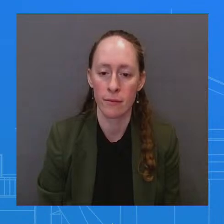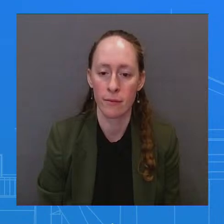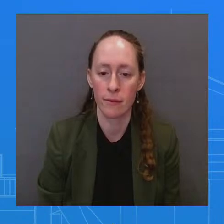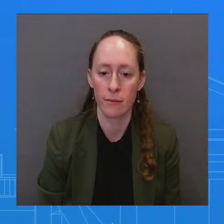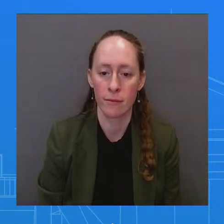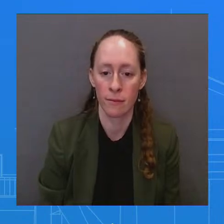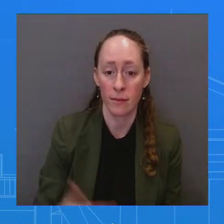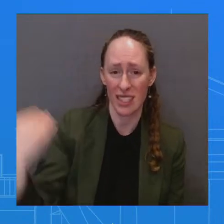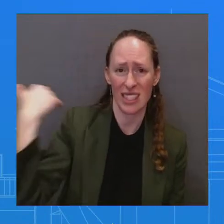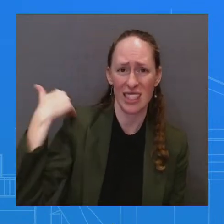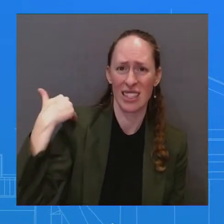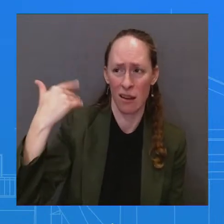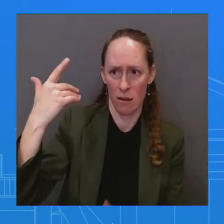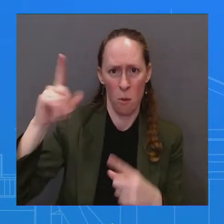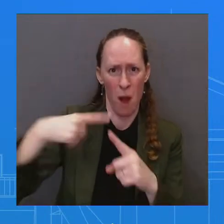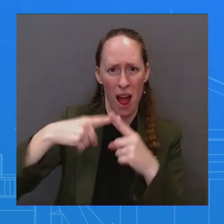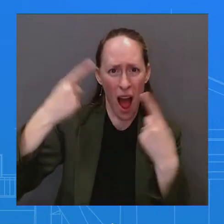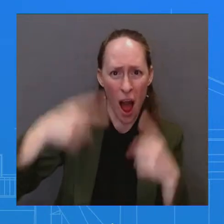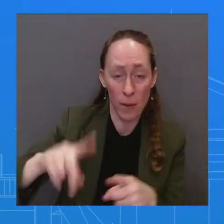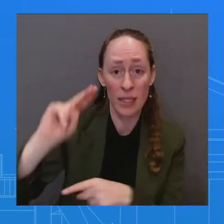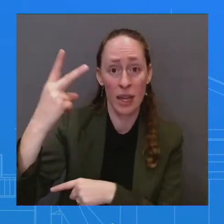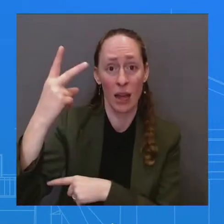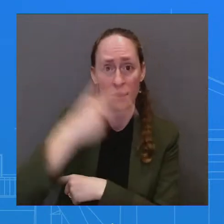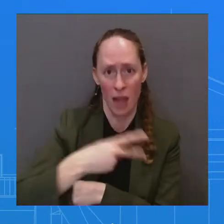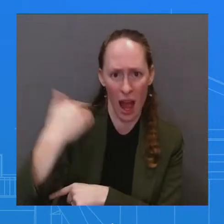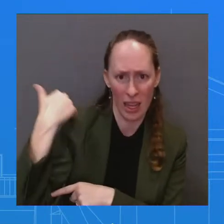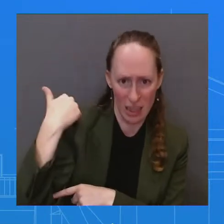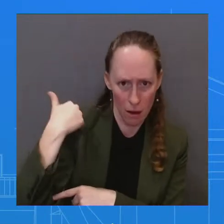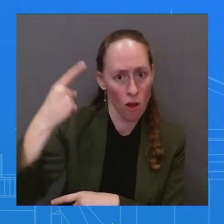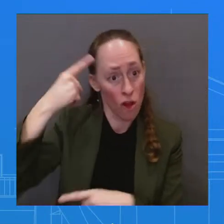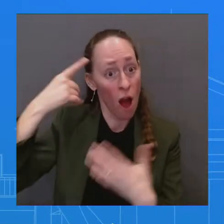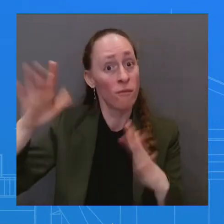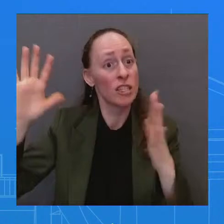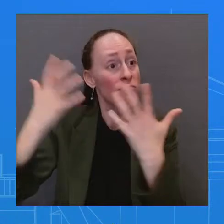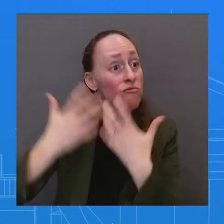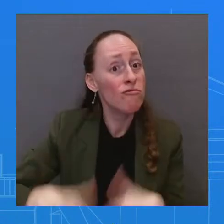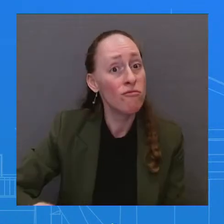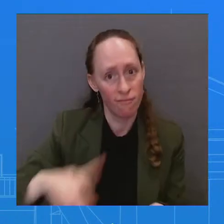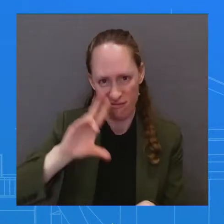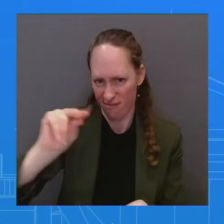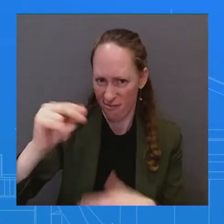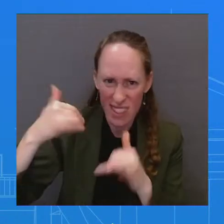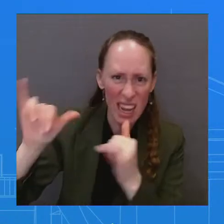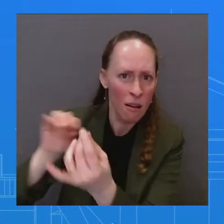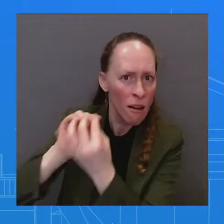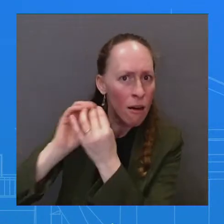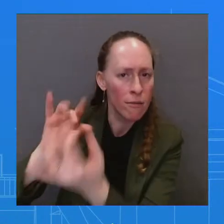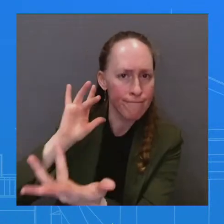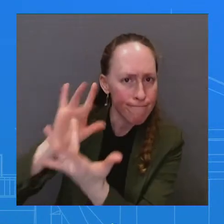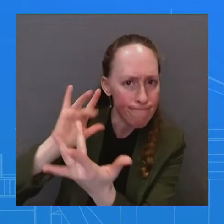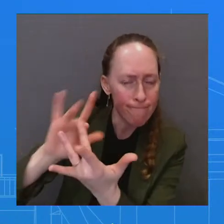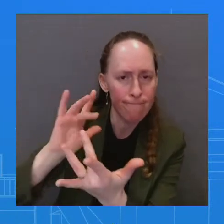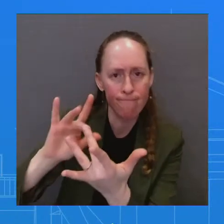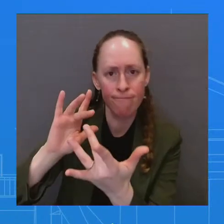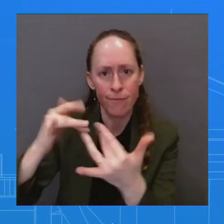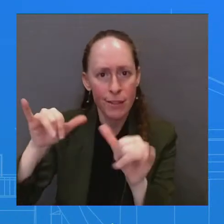with a focus on working towards an extension of the pause -- the extension that, fran- -- quite frankly, we're seeing today. His team then worked on that overnight